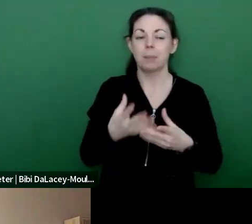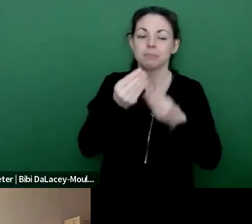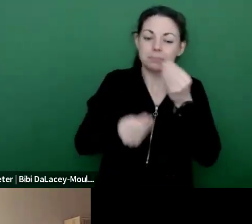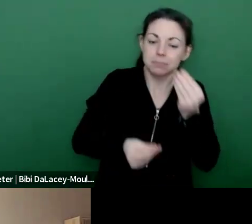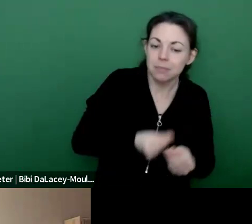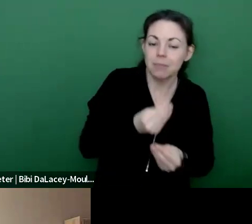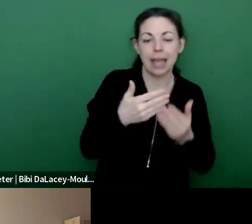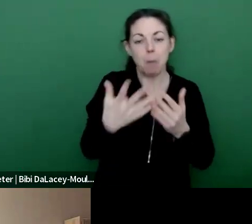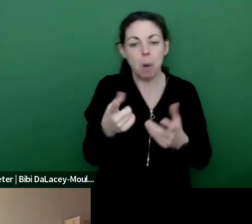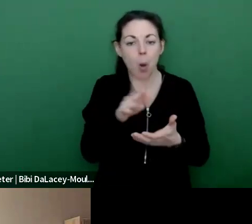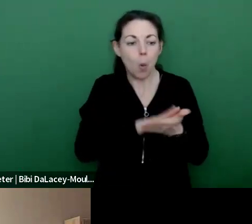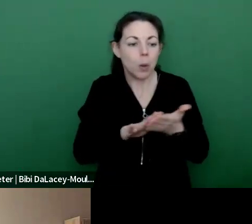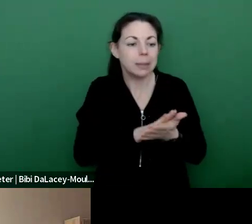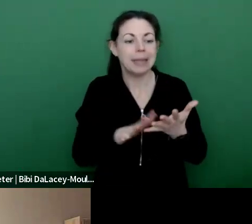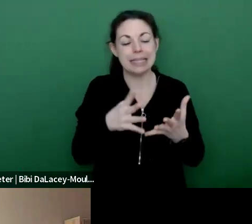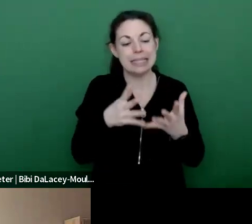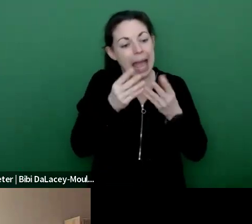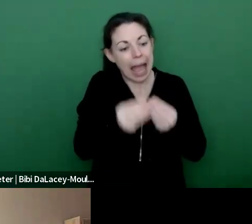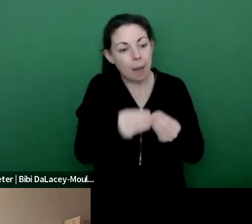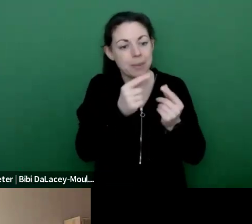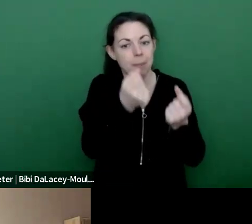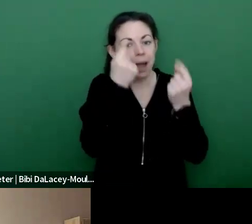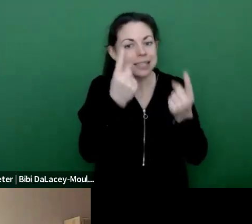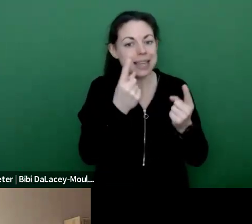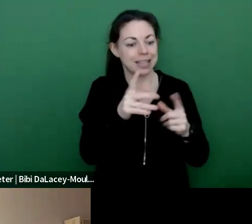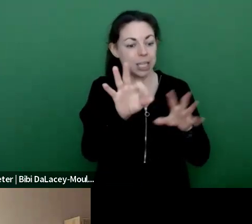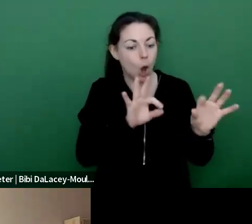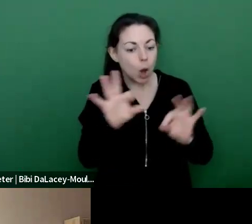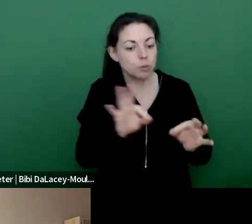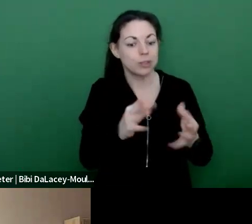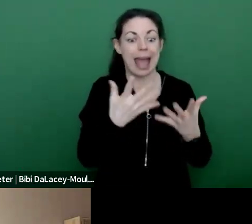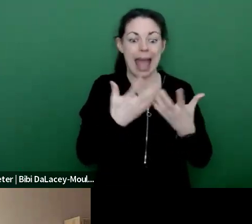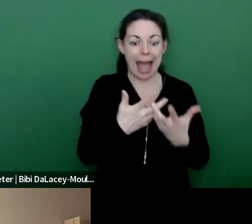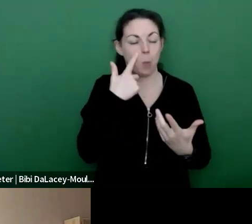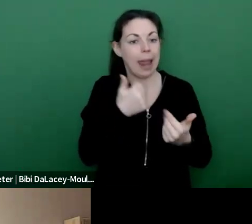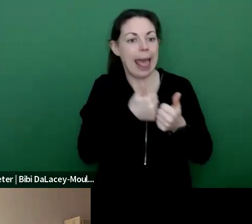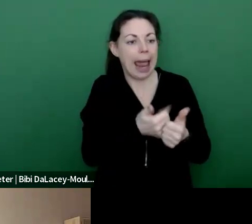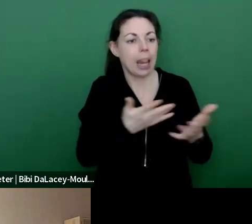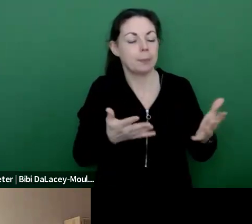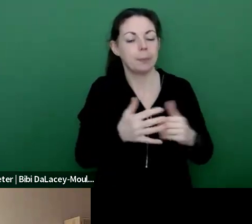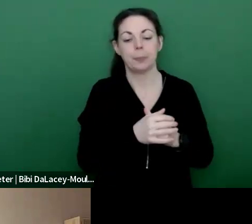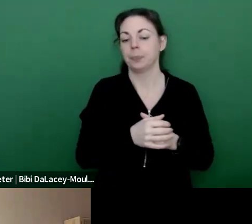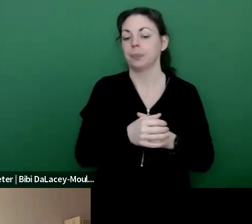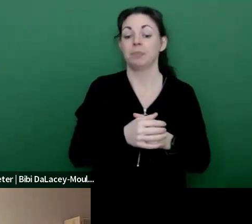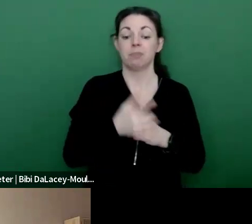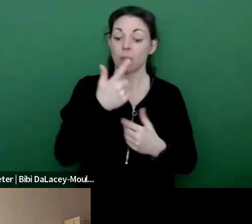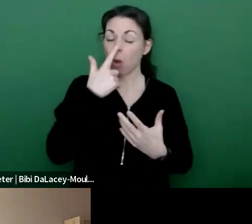leadership through understanding the different options and what significance they have. Also drafting a strategy, or working with them to draft